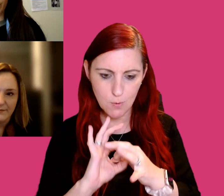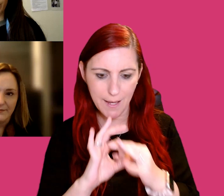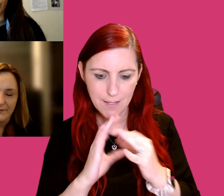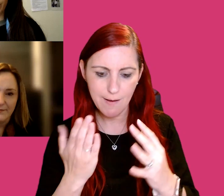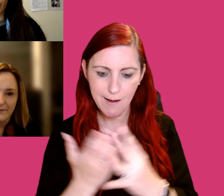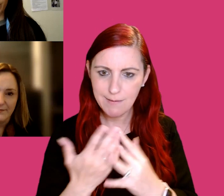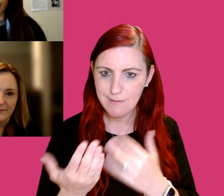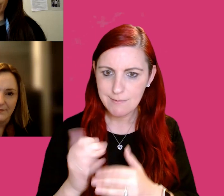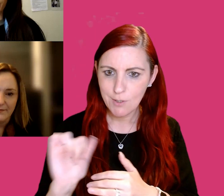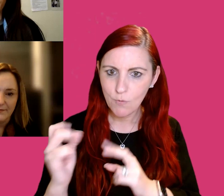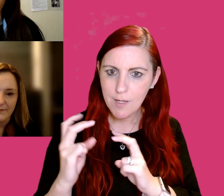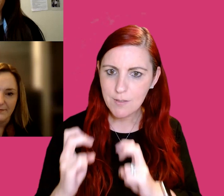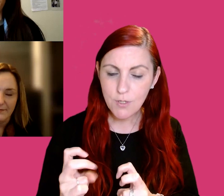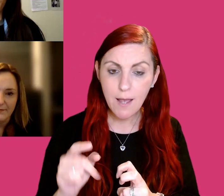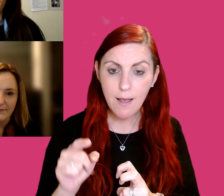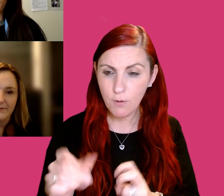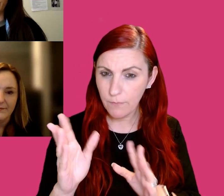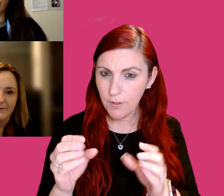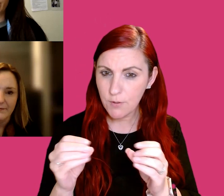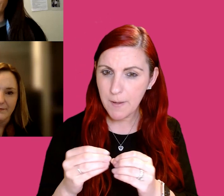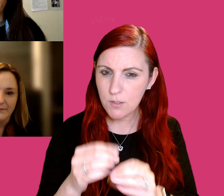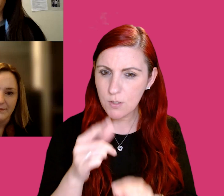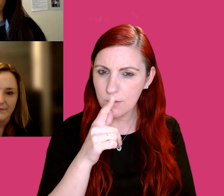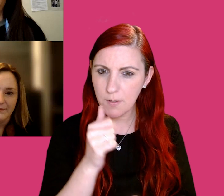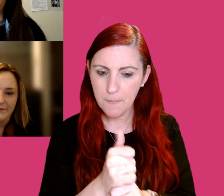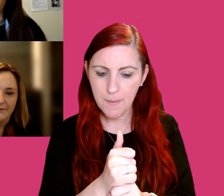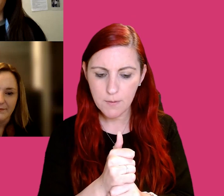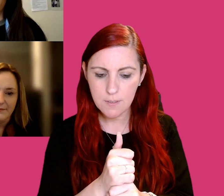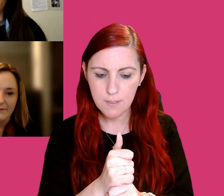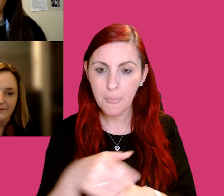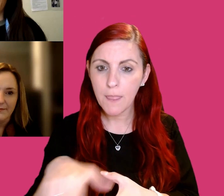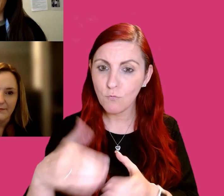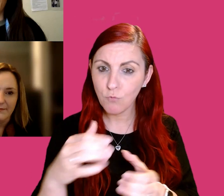doing and you mentioned the the one about the the rugby players and the spinal injuries are